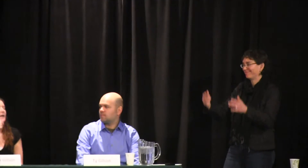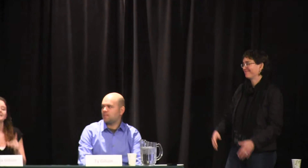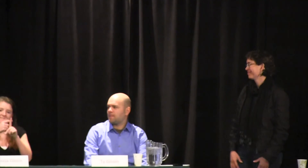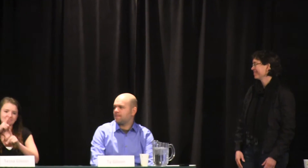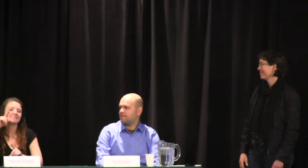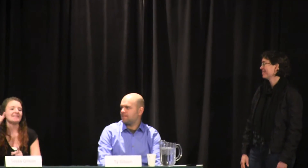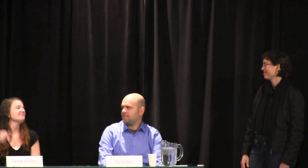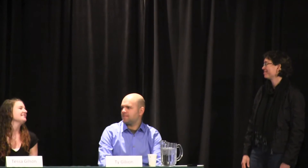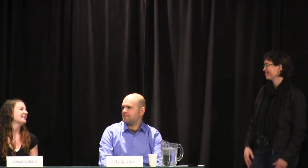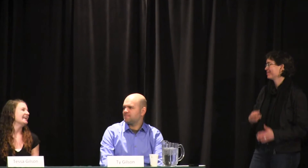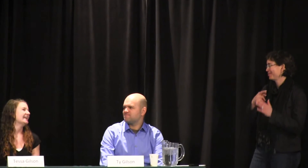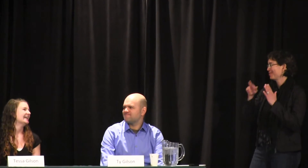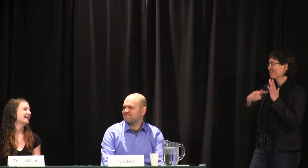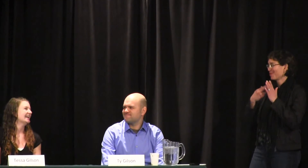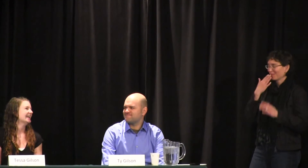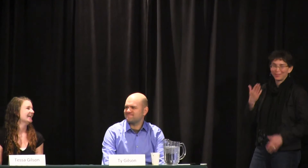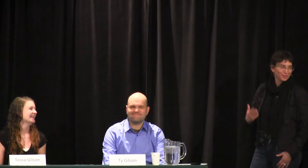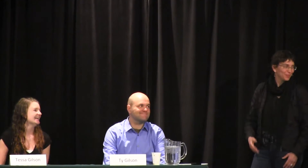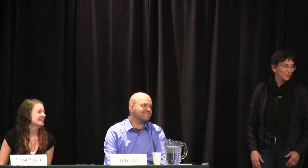deaf and hard of hearing teachers? Yes.